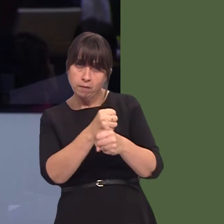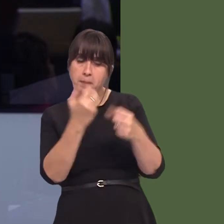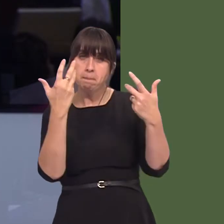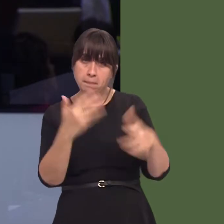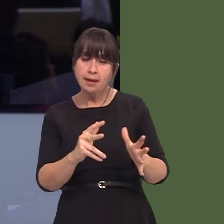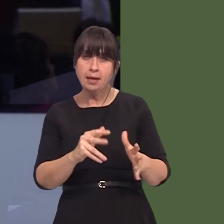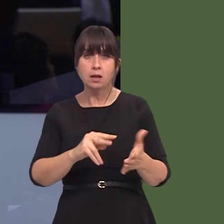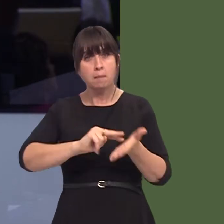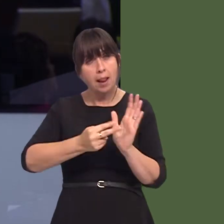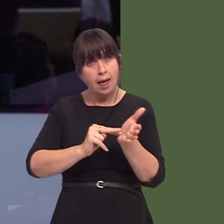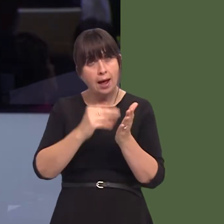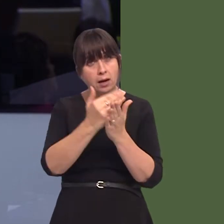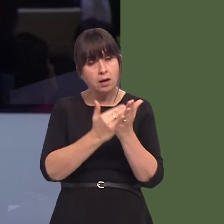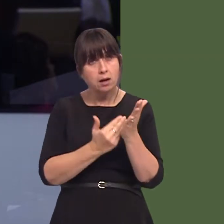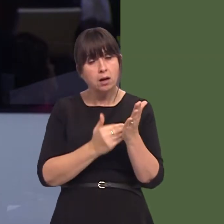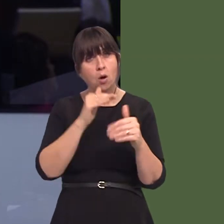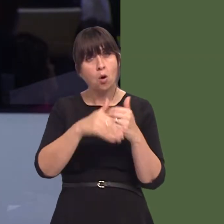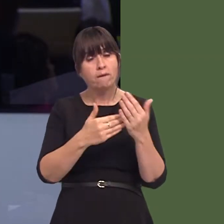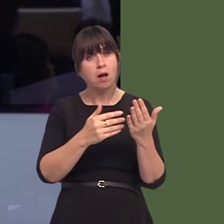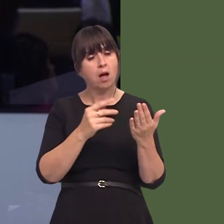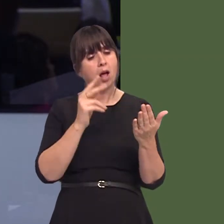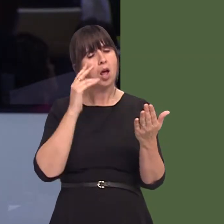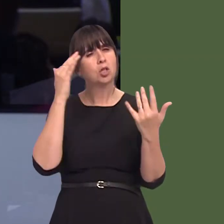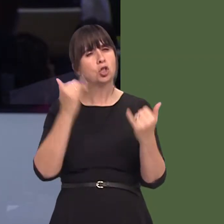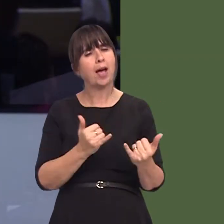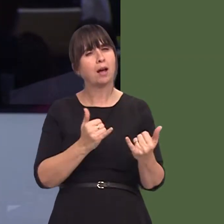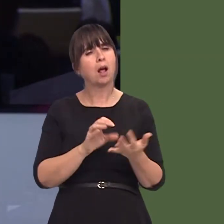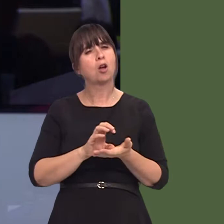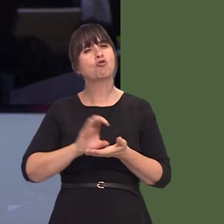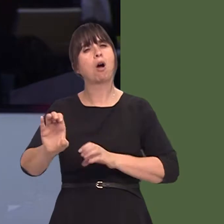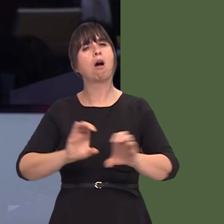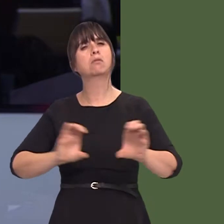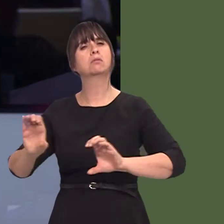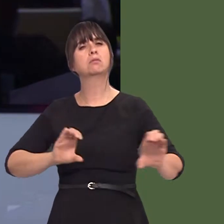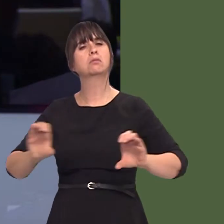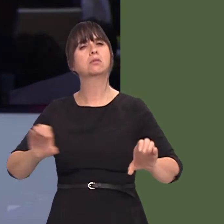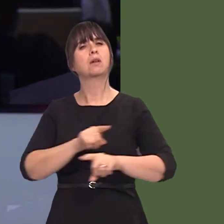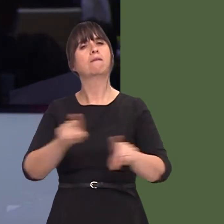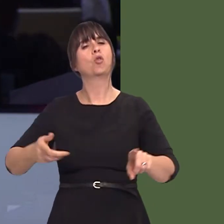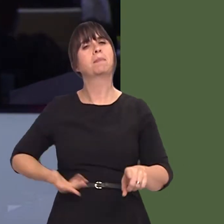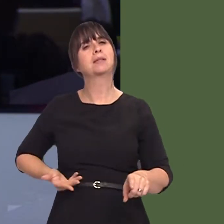had plans to review the terms and conditions on which grants in Wales were made to businesses,